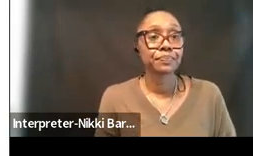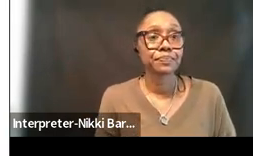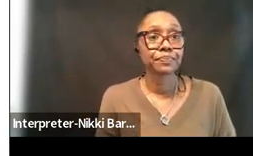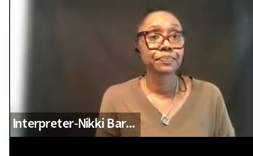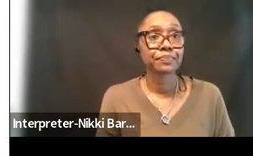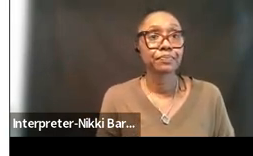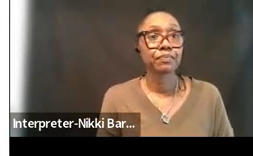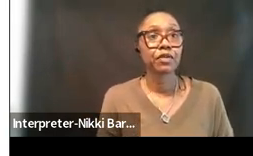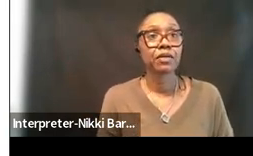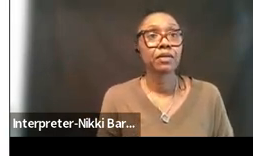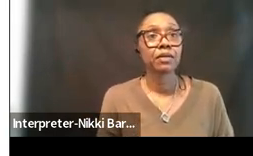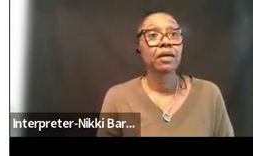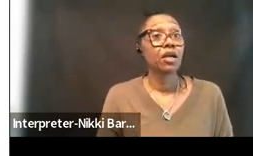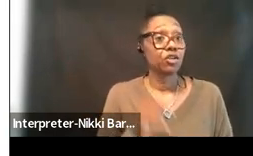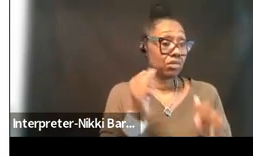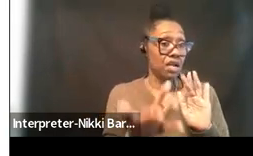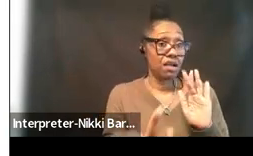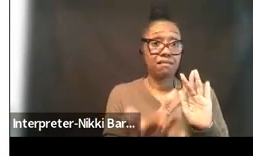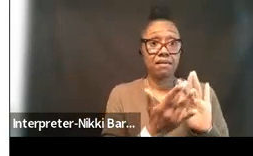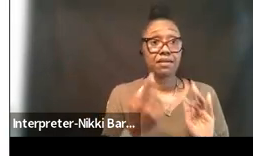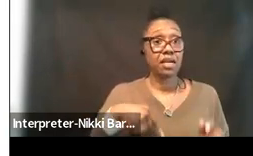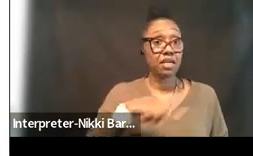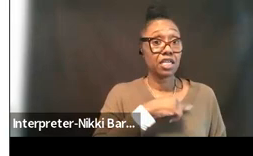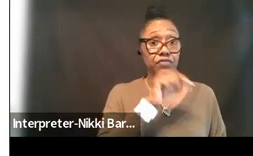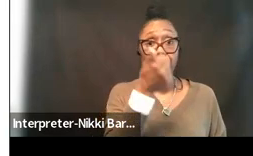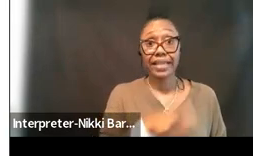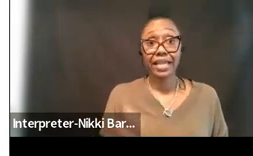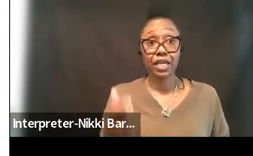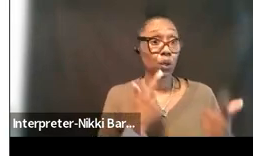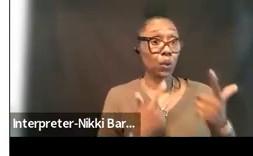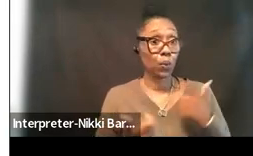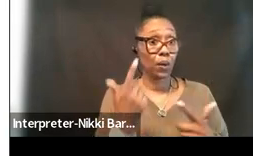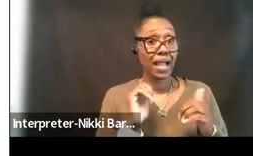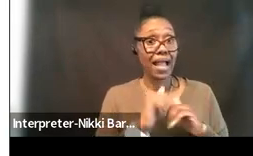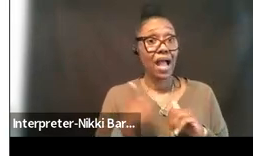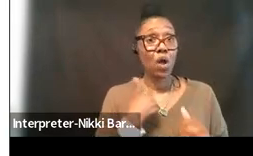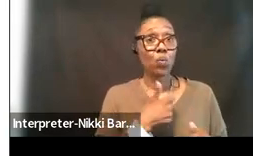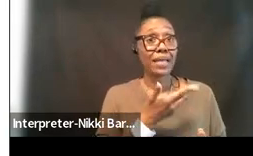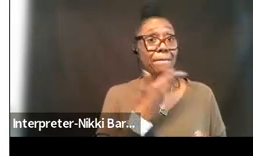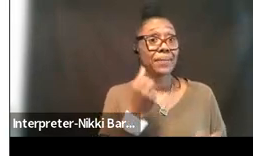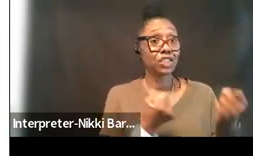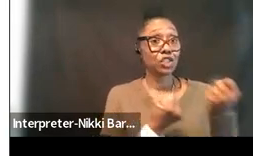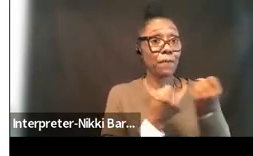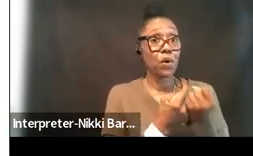And just contact us for any questions. Let us know how we can best support you and the work that you're doing.